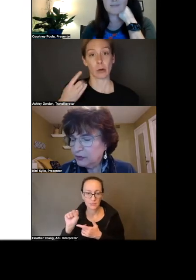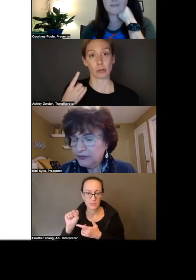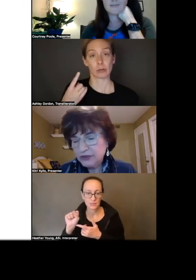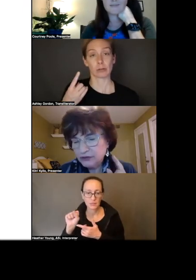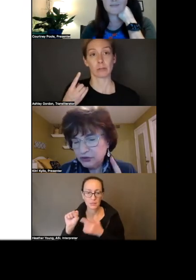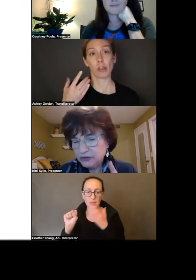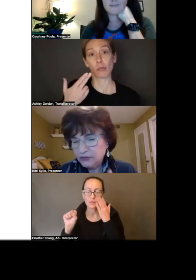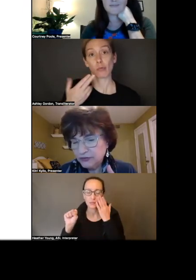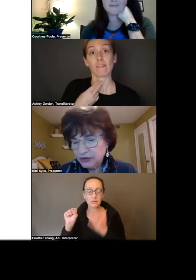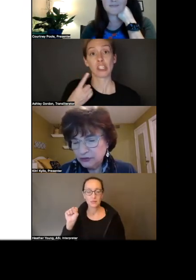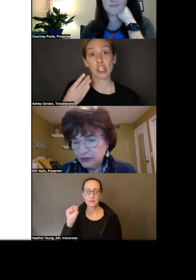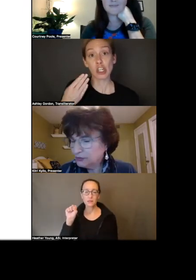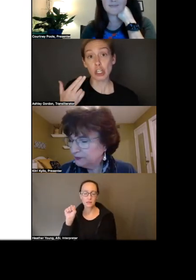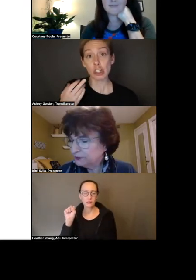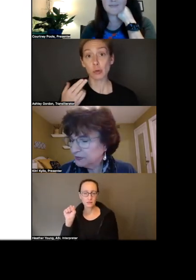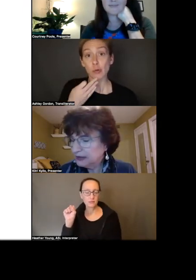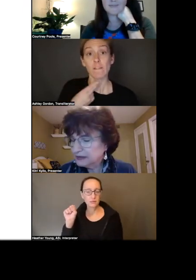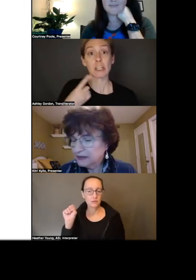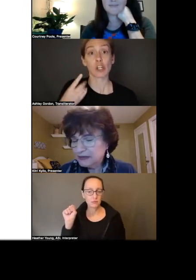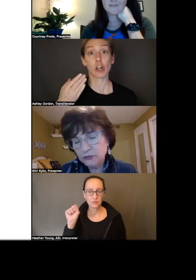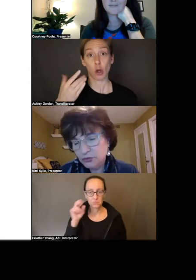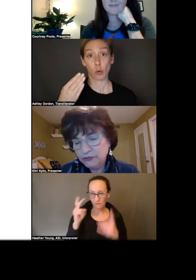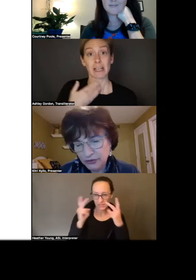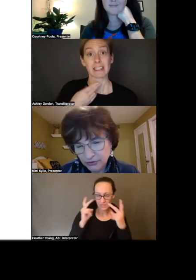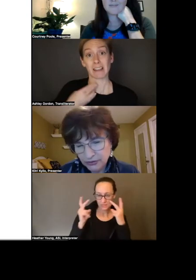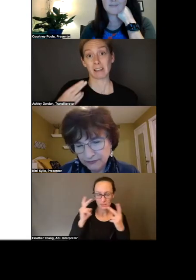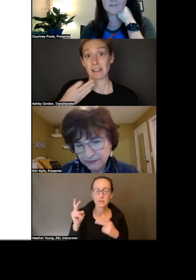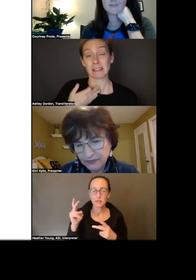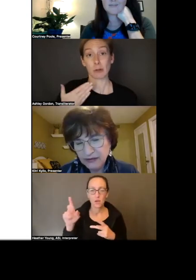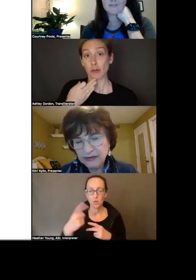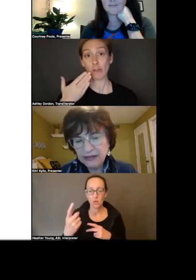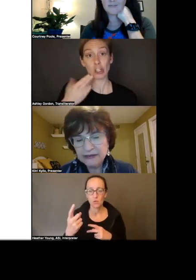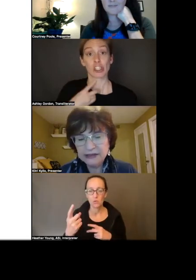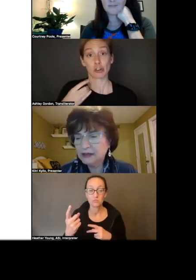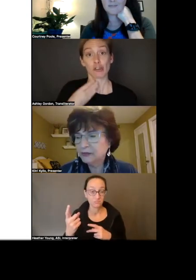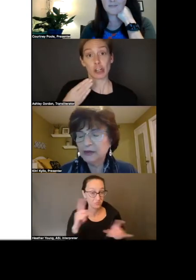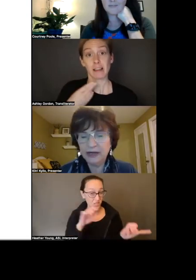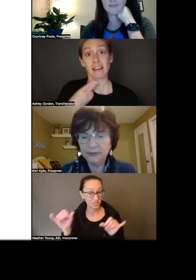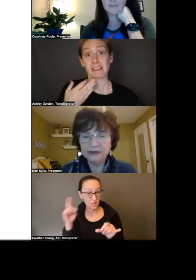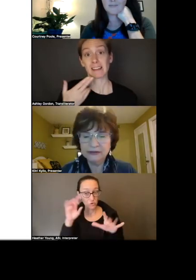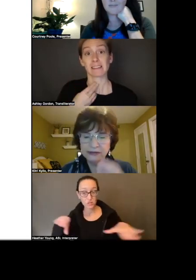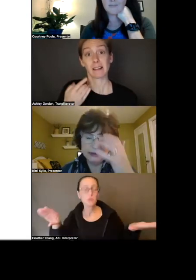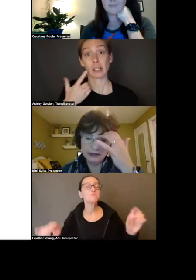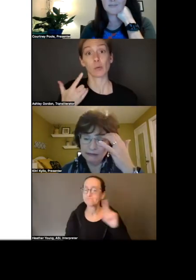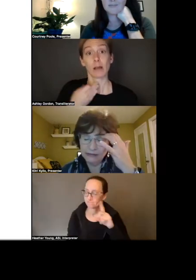just through vision alone, isn't the same true for children? And that's exactly what happens.